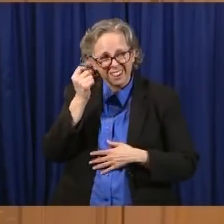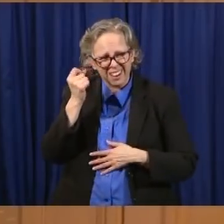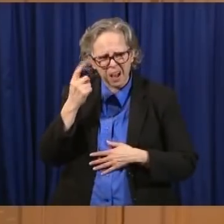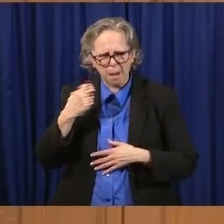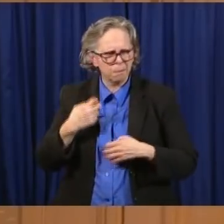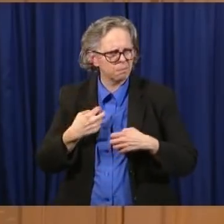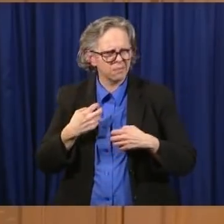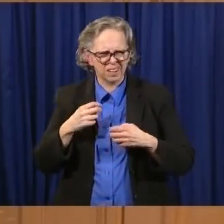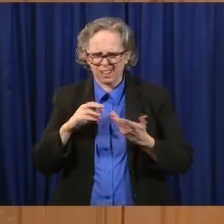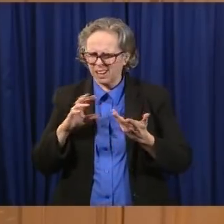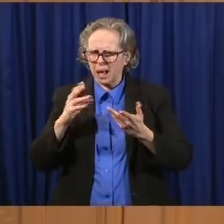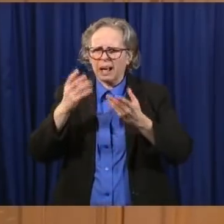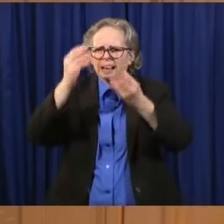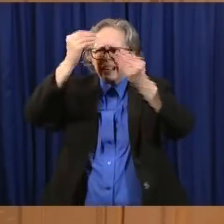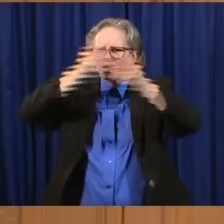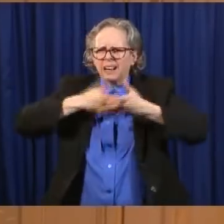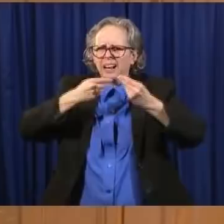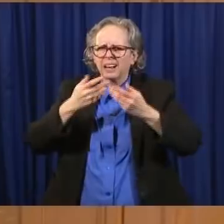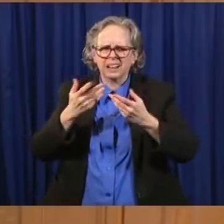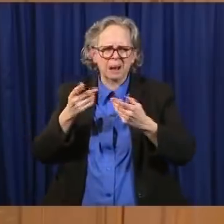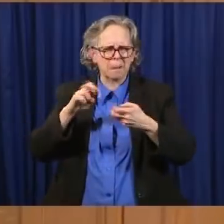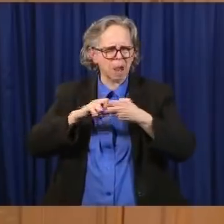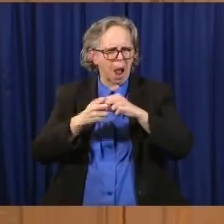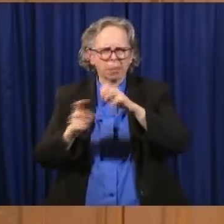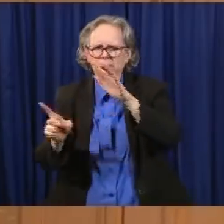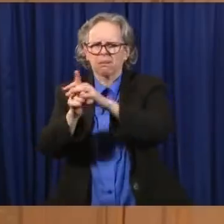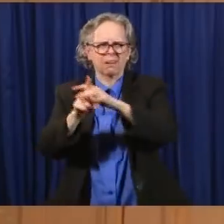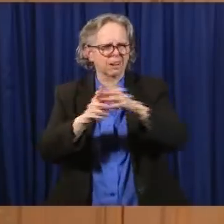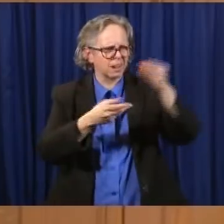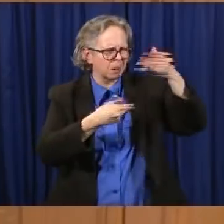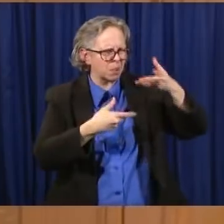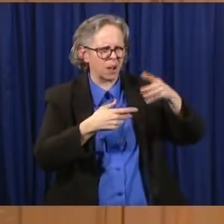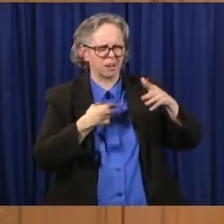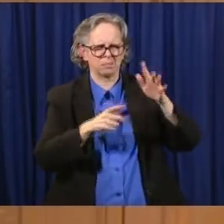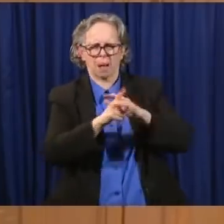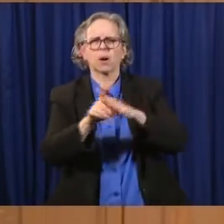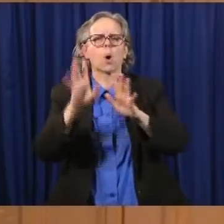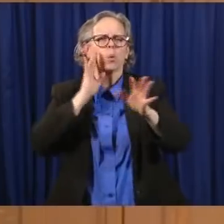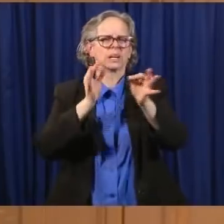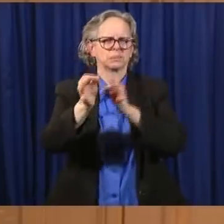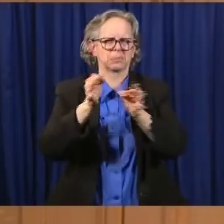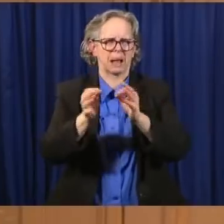REASONS, MOSTLY BECAUSE OF OUR LACK OF TESTING. IN SOME ISSUES